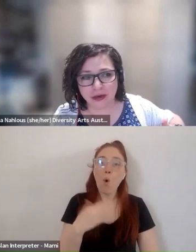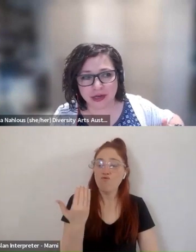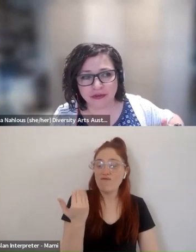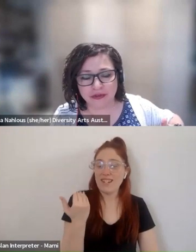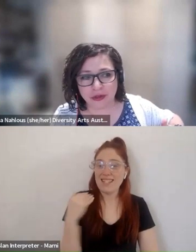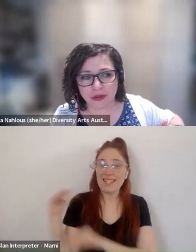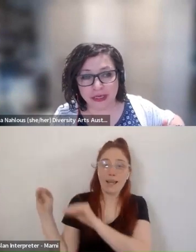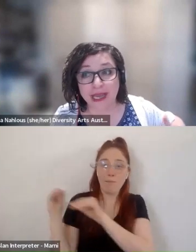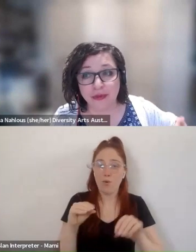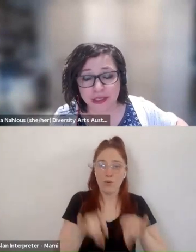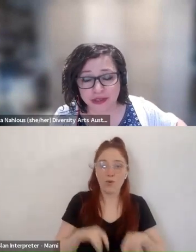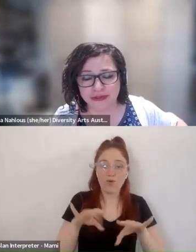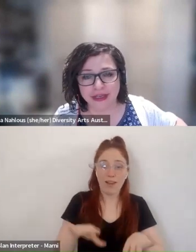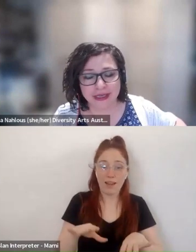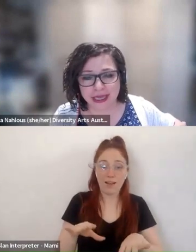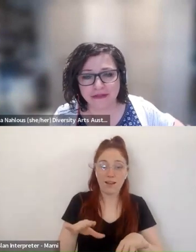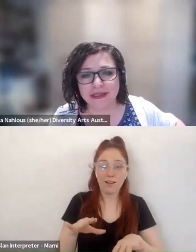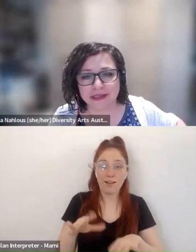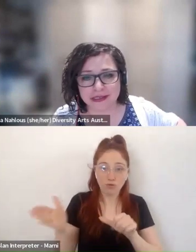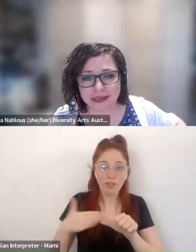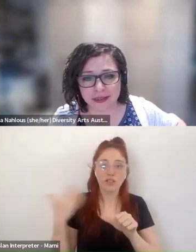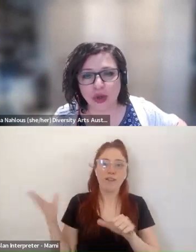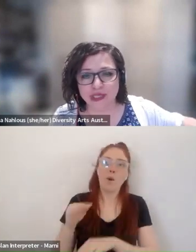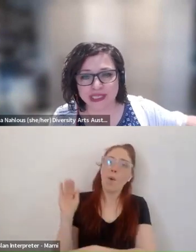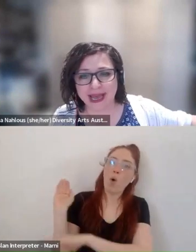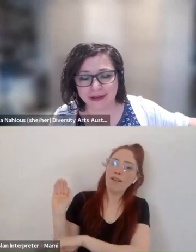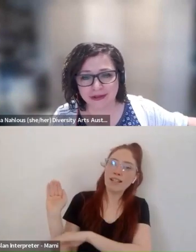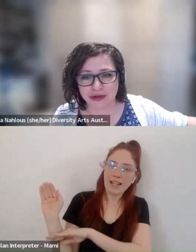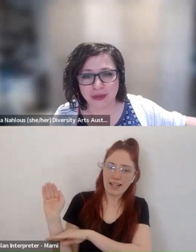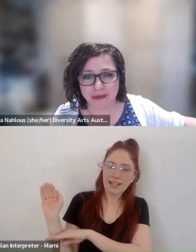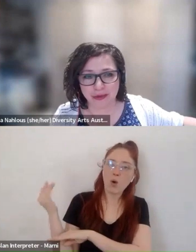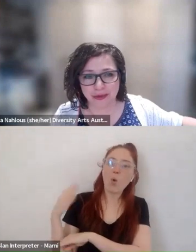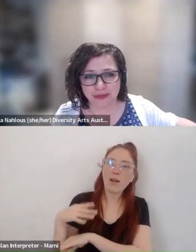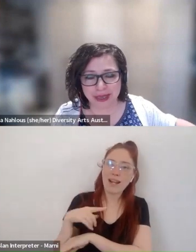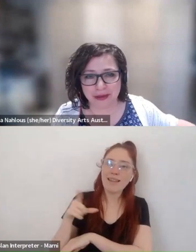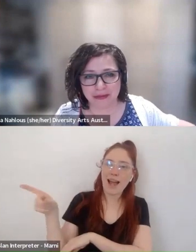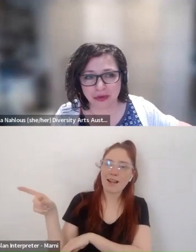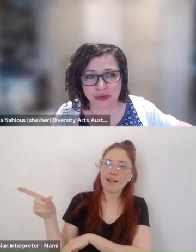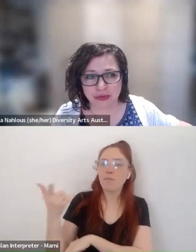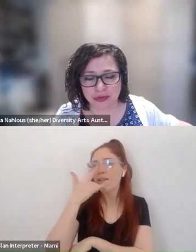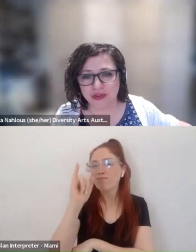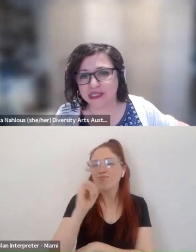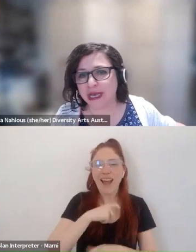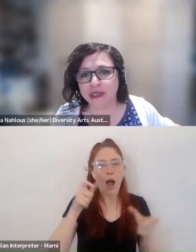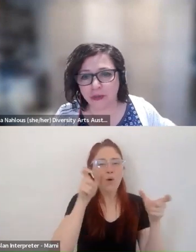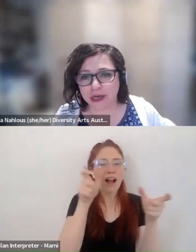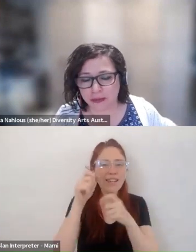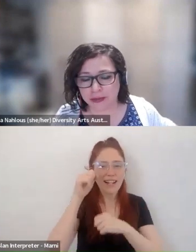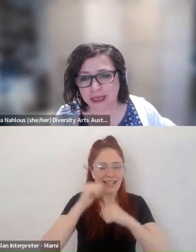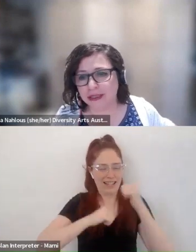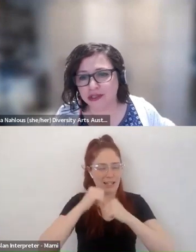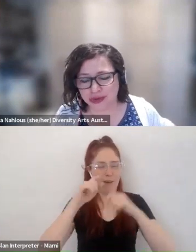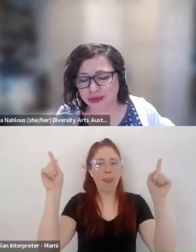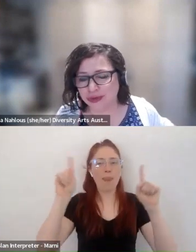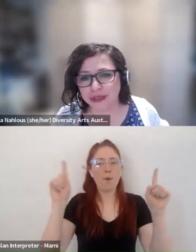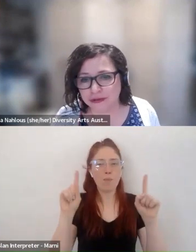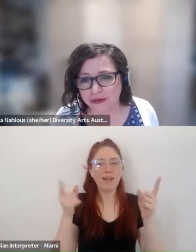quite often the language of governance locks out those people who, whose first language might not be English, or for a